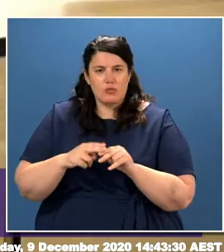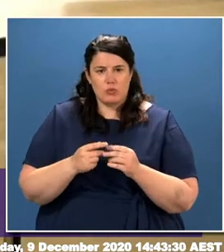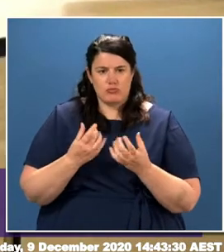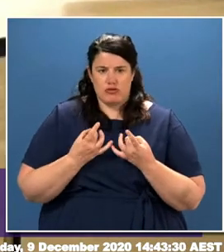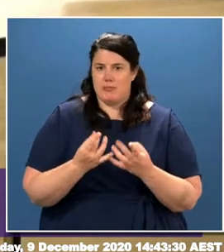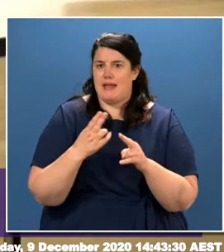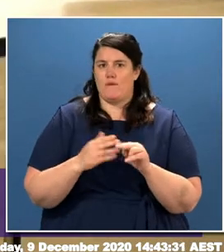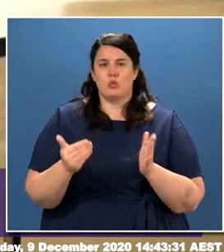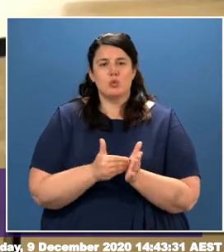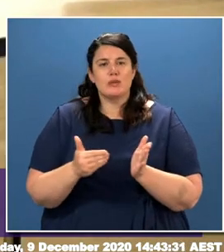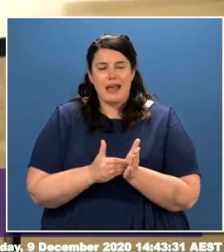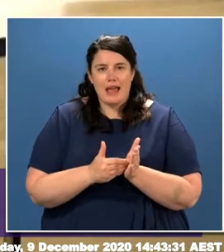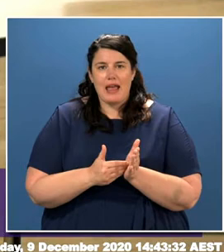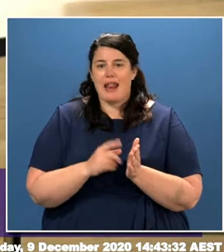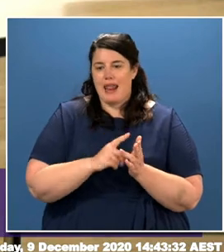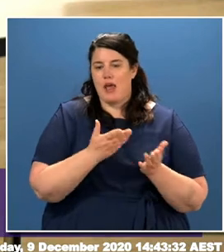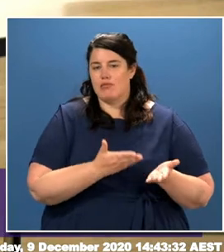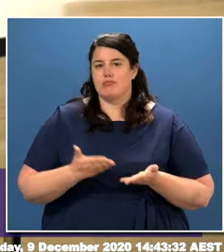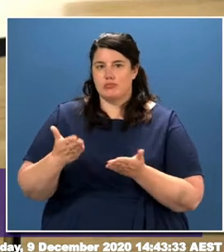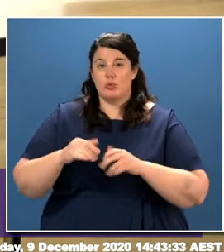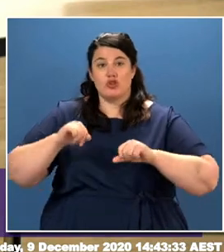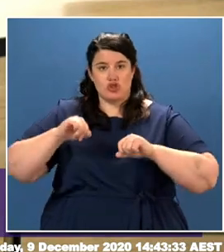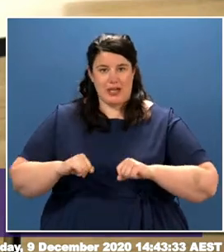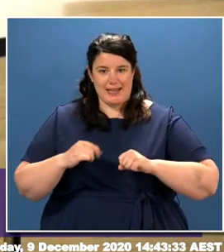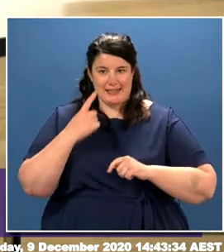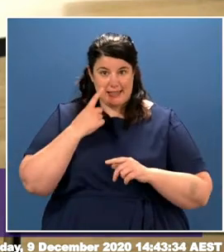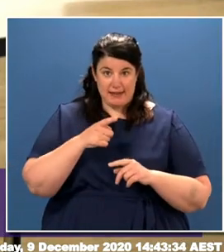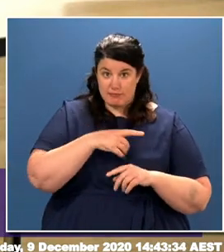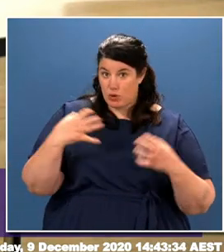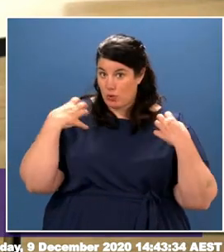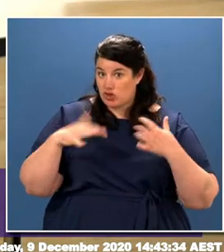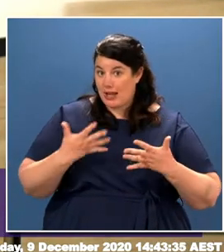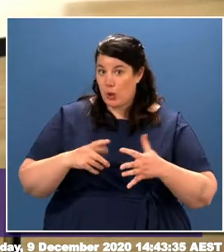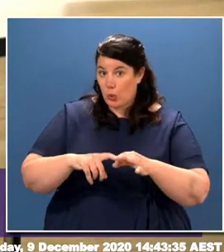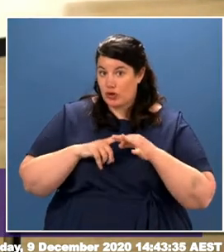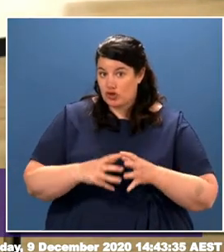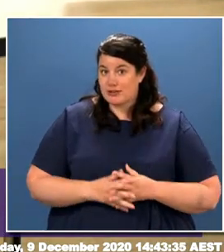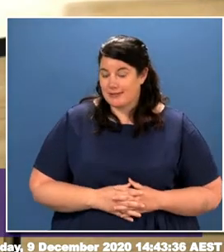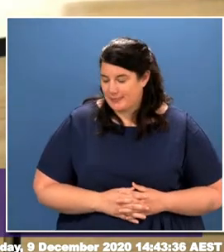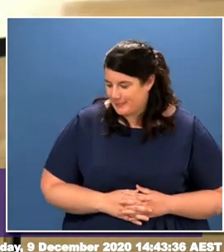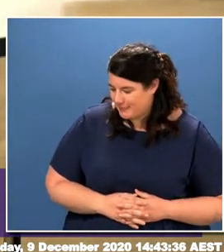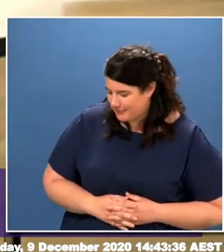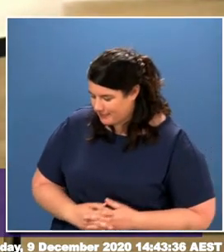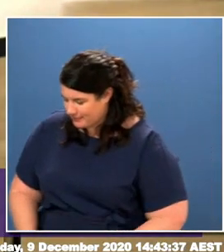providing your evidence today. I'm going to hand back to the Chair to see if the Commissioners have any questions for you. (CROSSTALK)